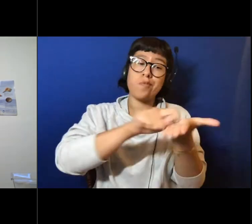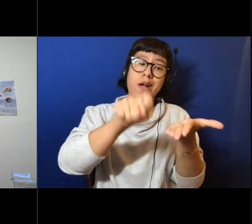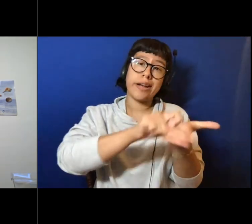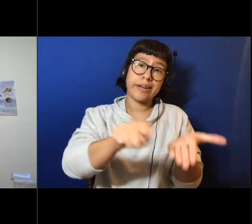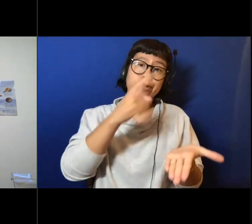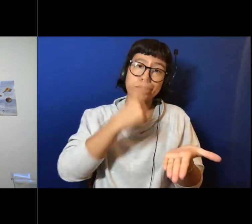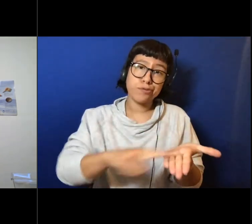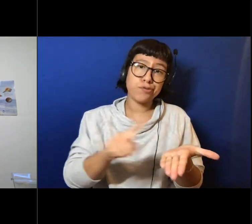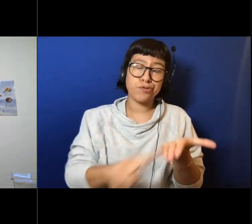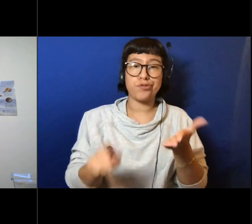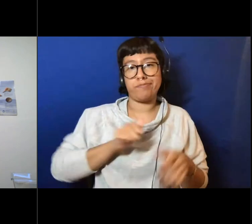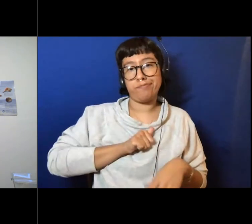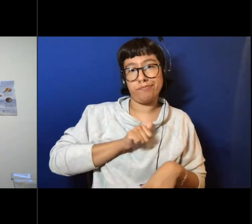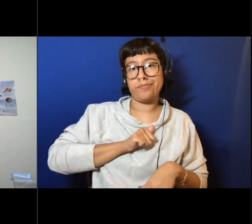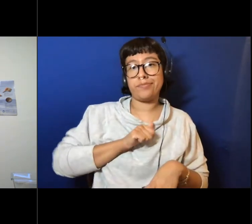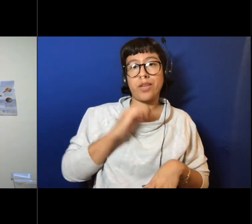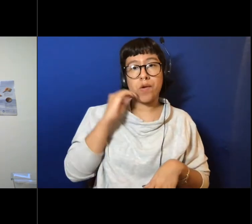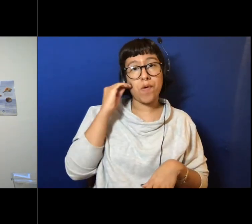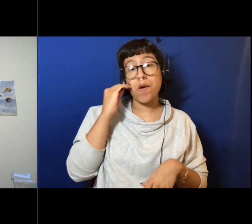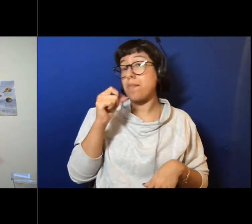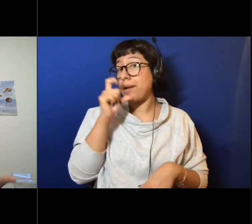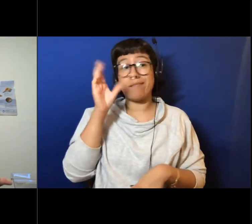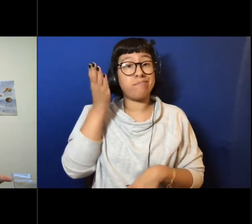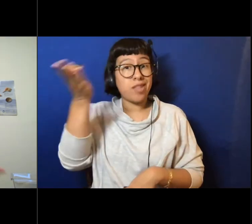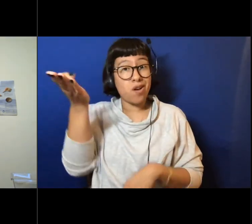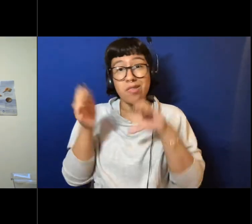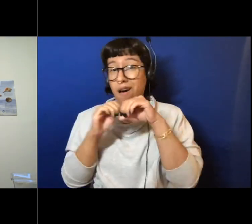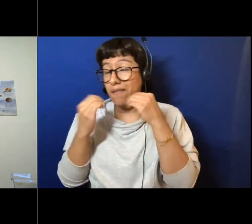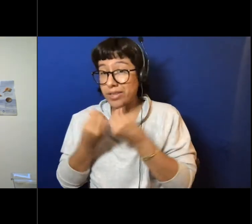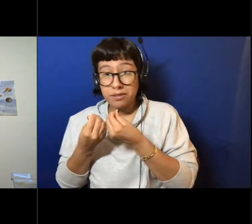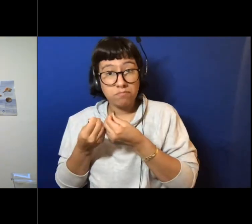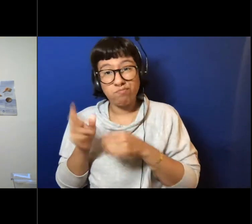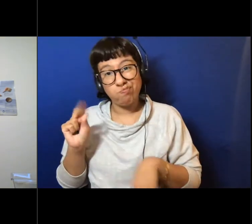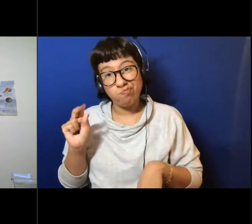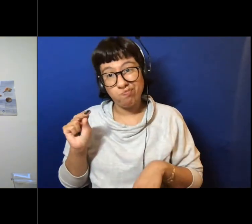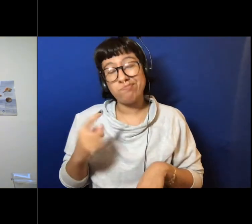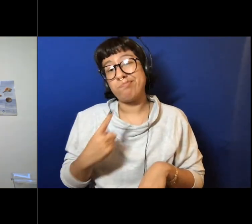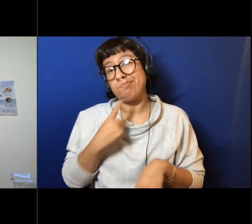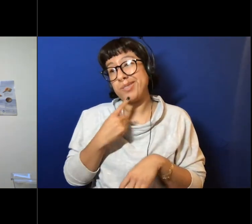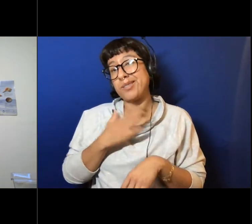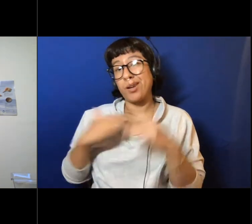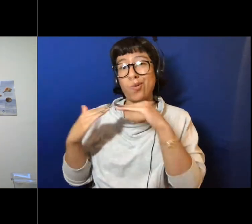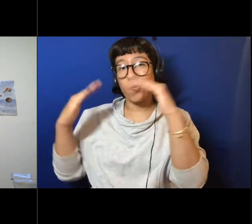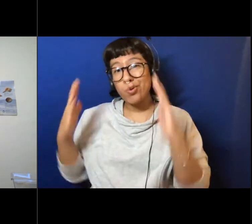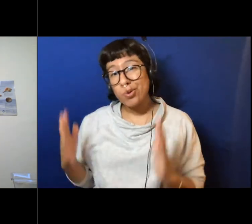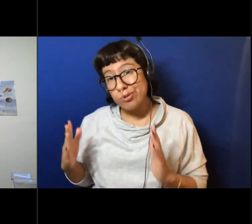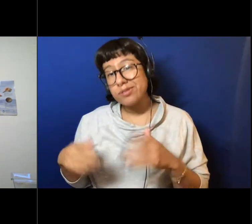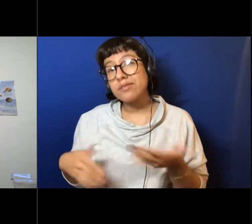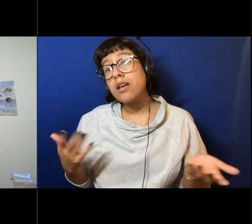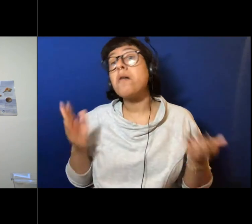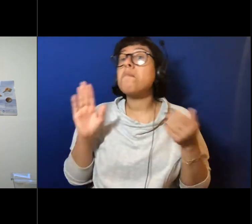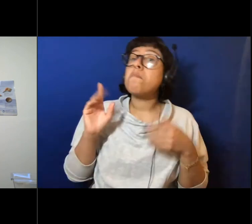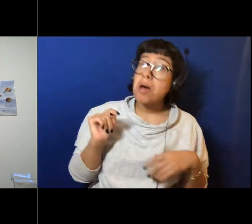So it has affected me, I'm not in the office with all my coworkers. I miss that. But I am still able to do some of the field work